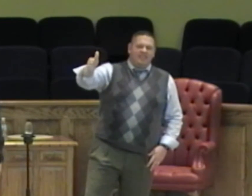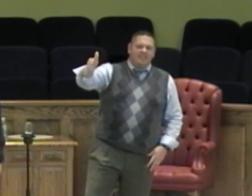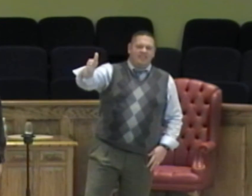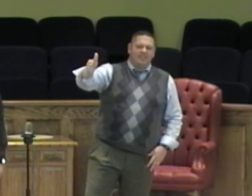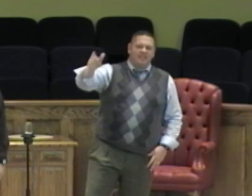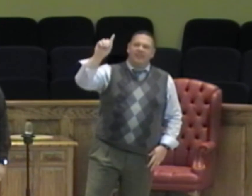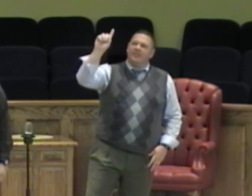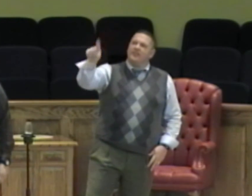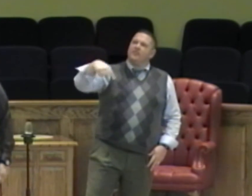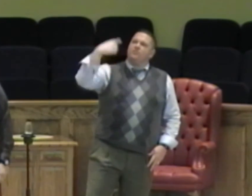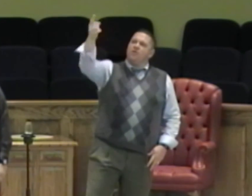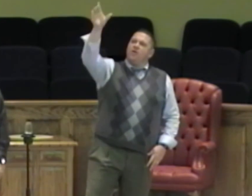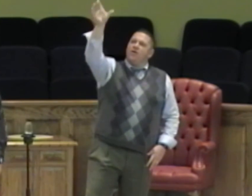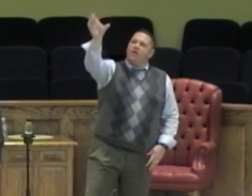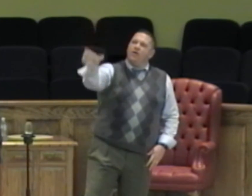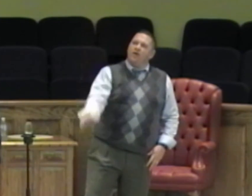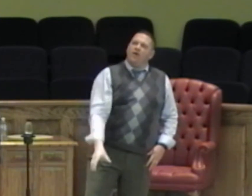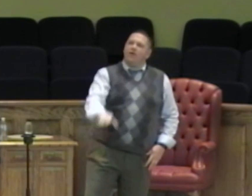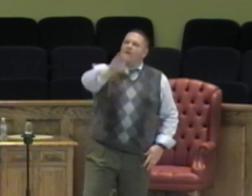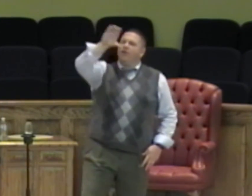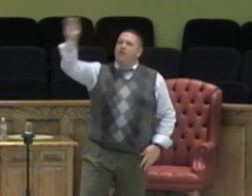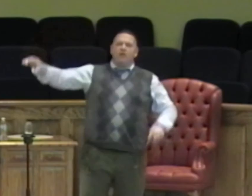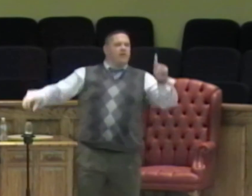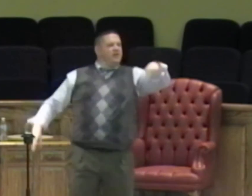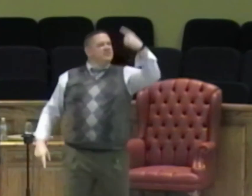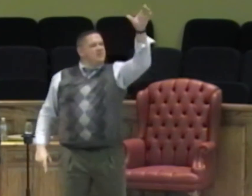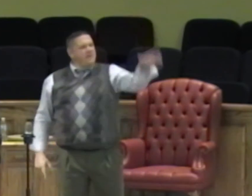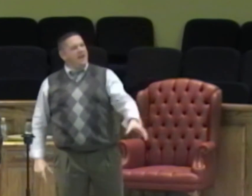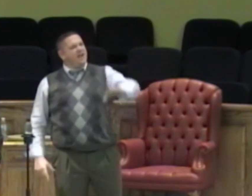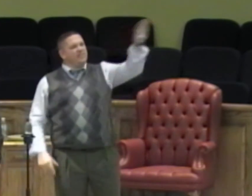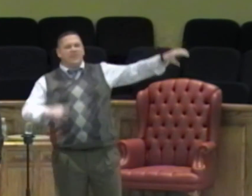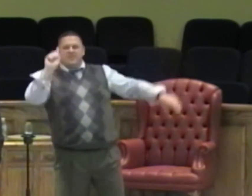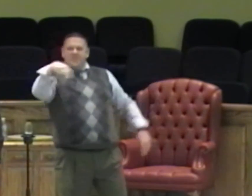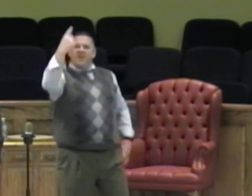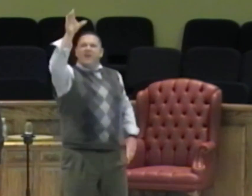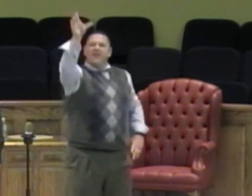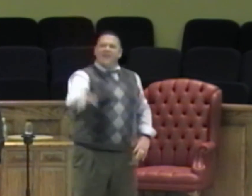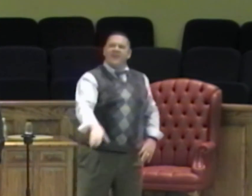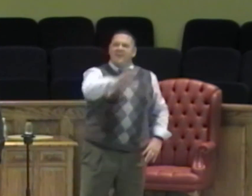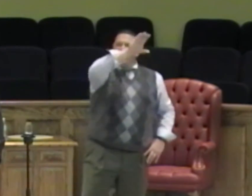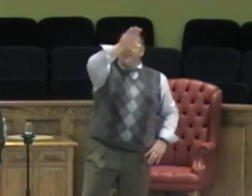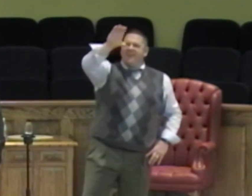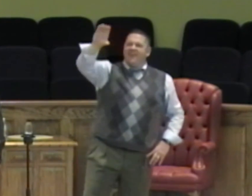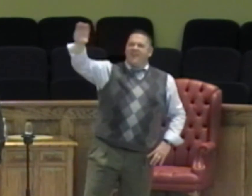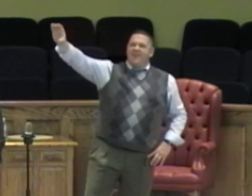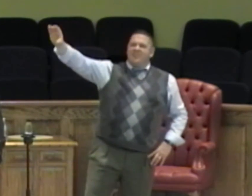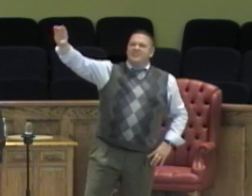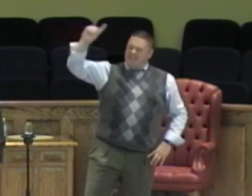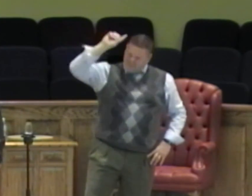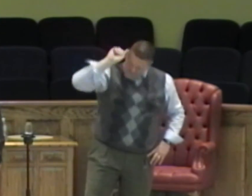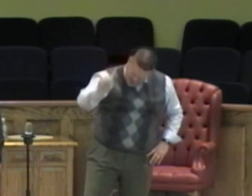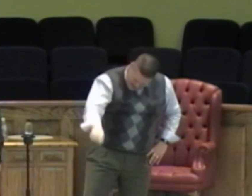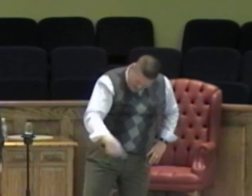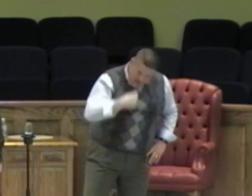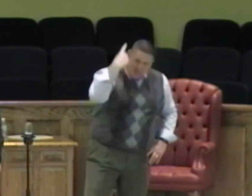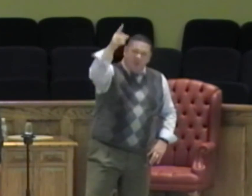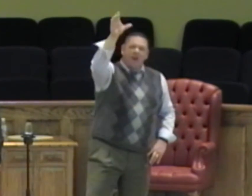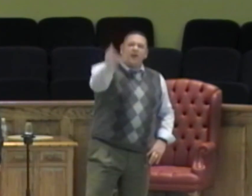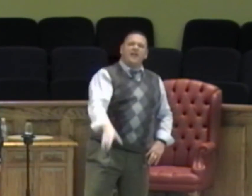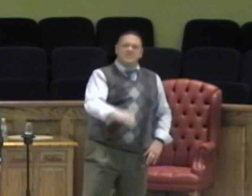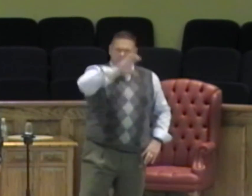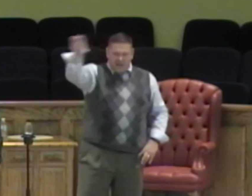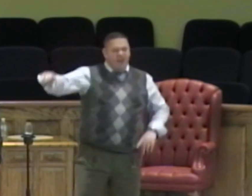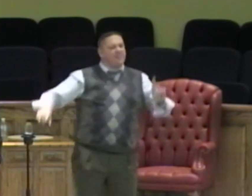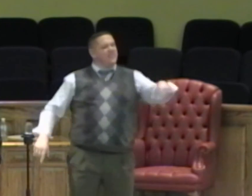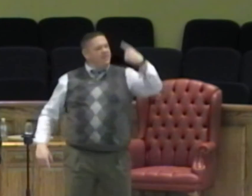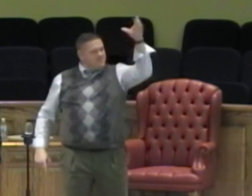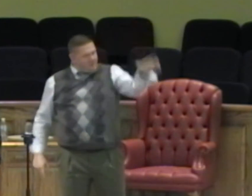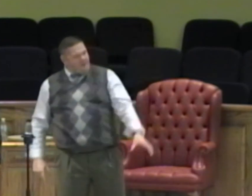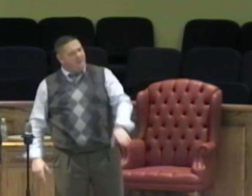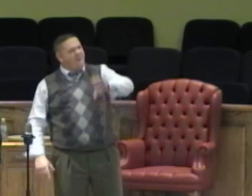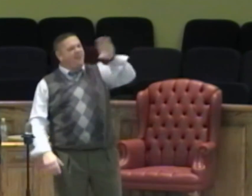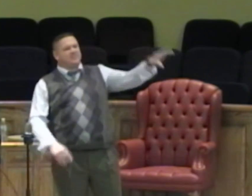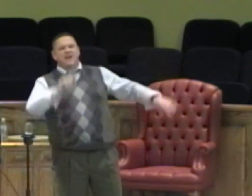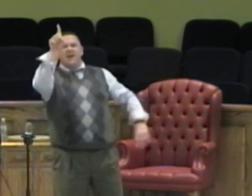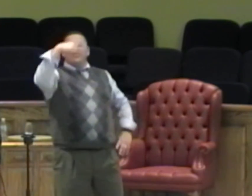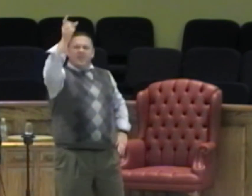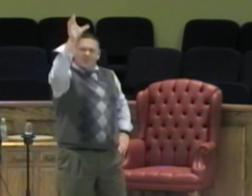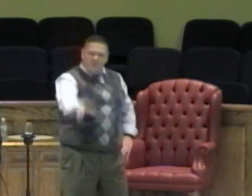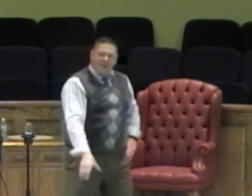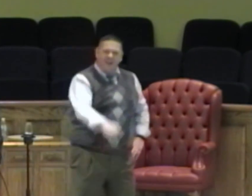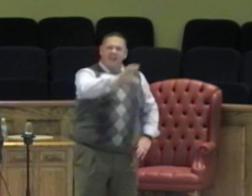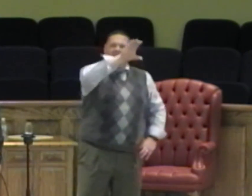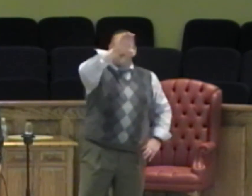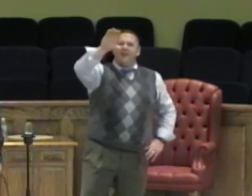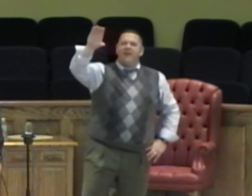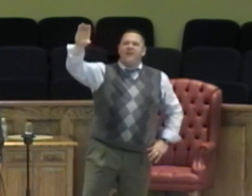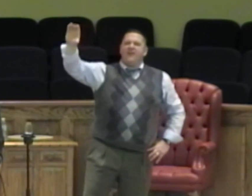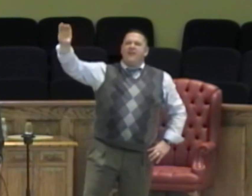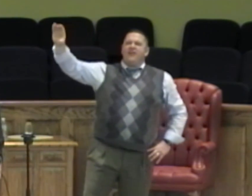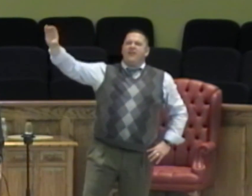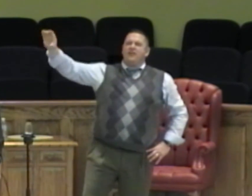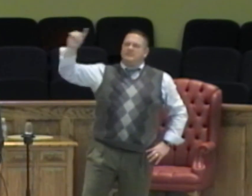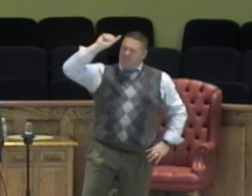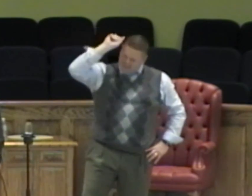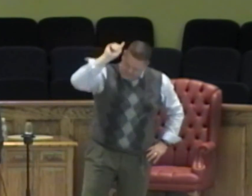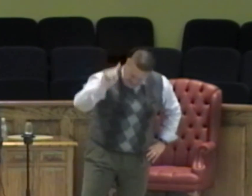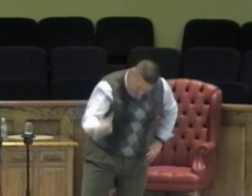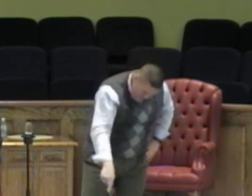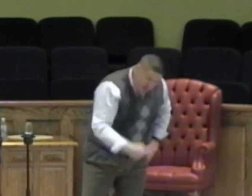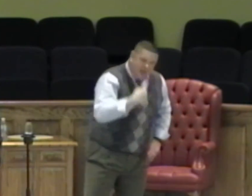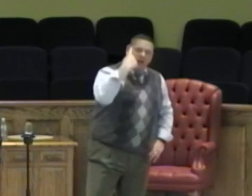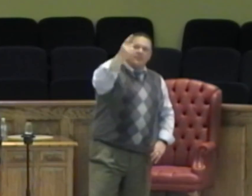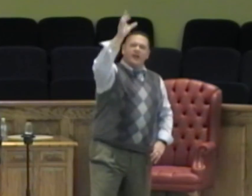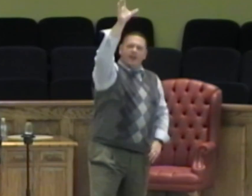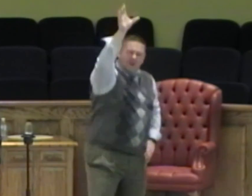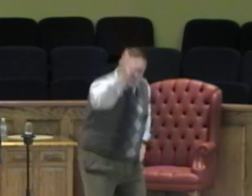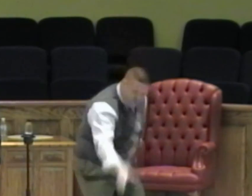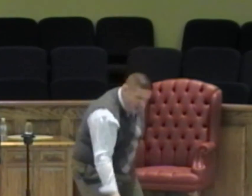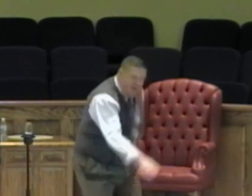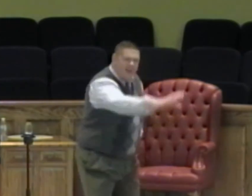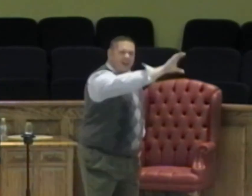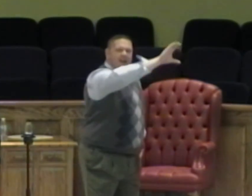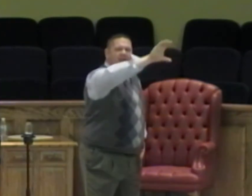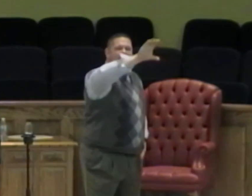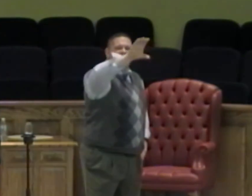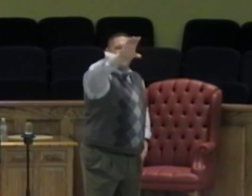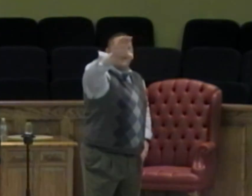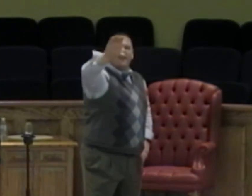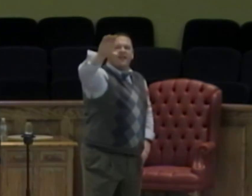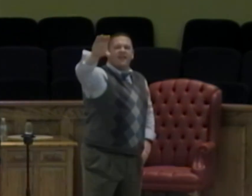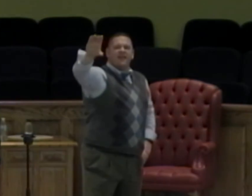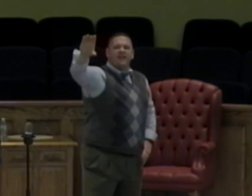It's about the cross